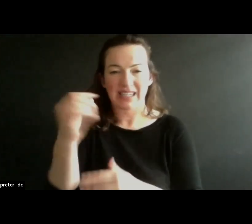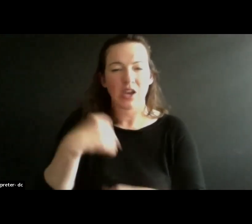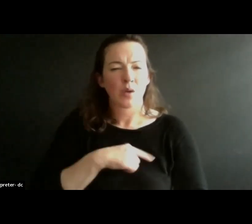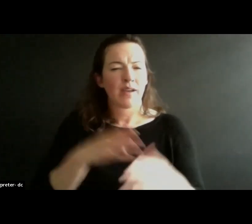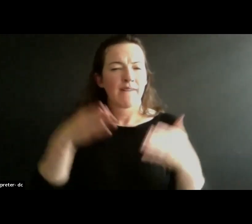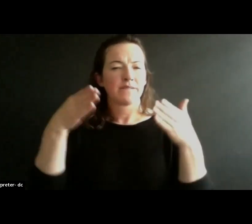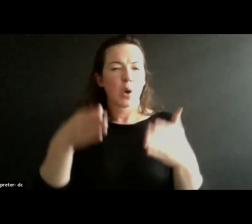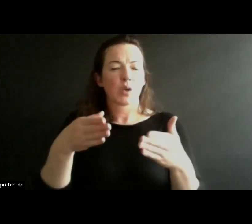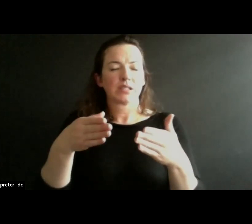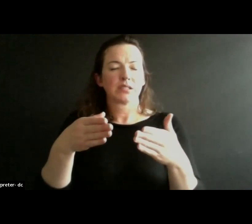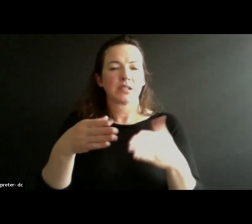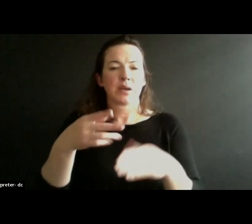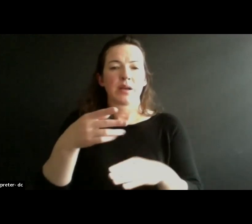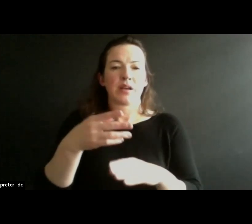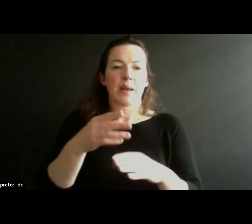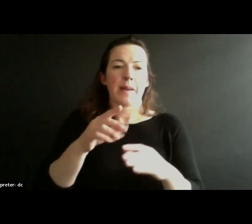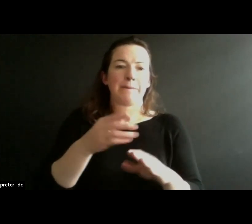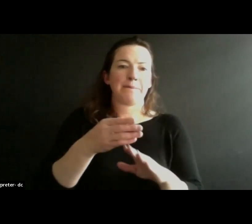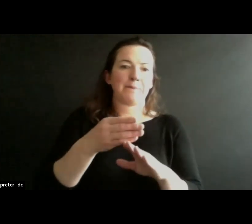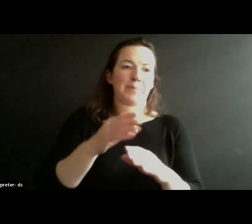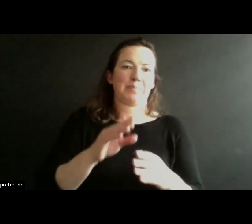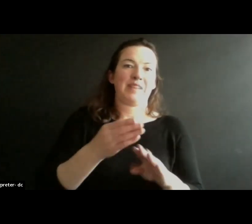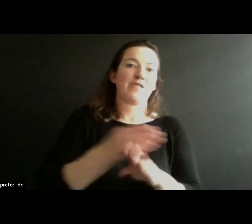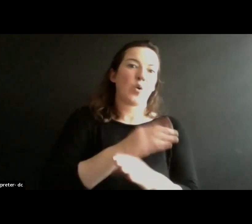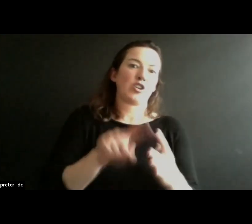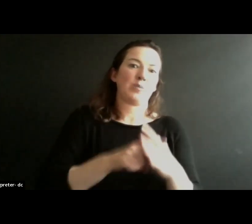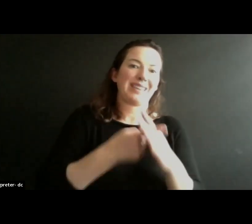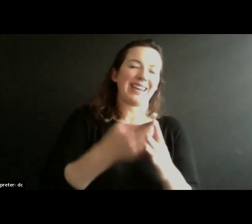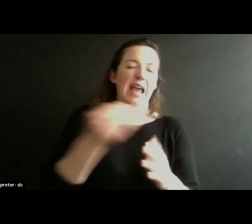big Pre beginner to beginner training. So this is really, really, really introductory